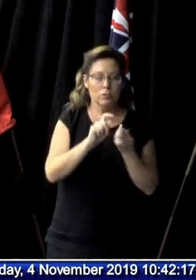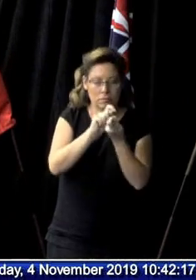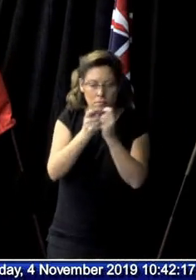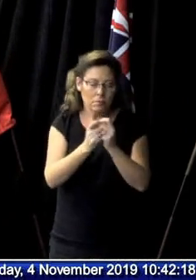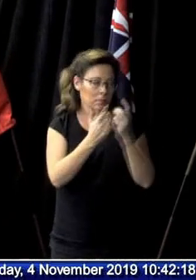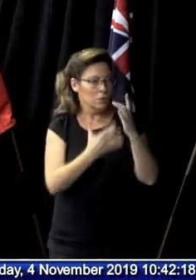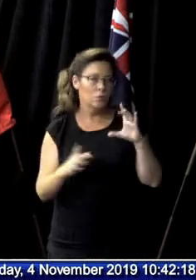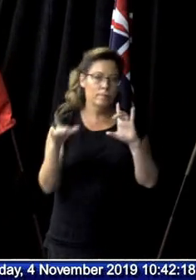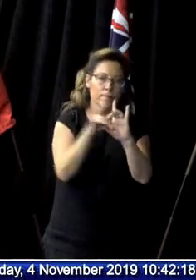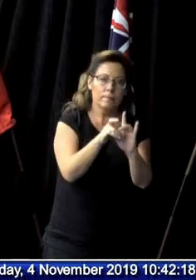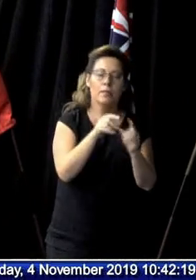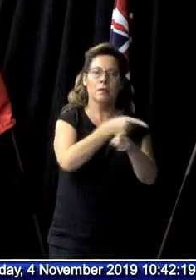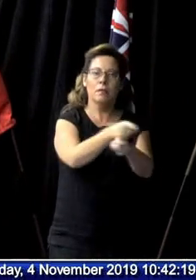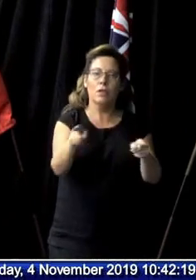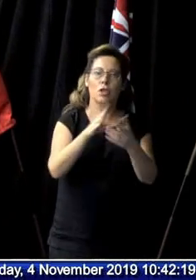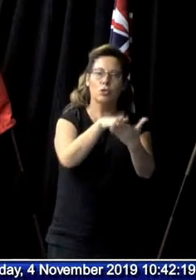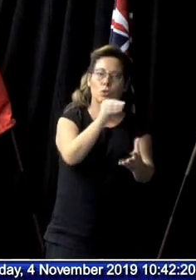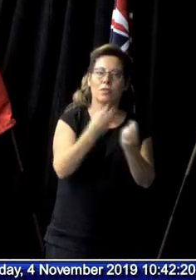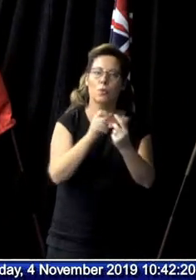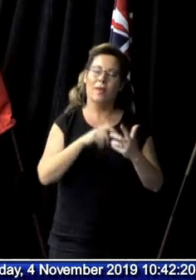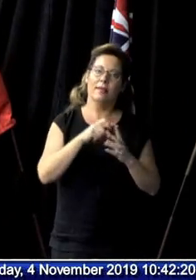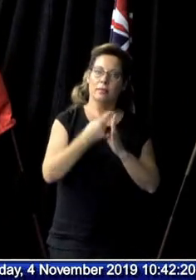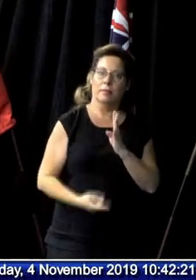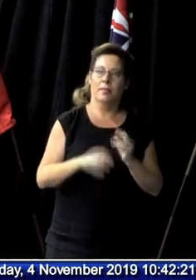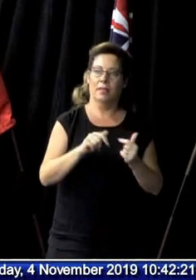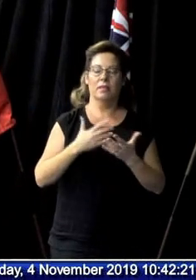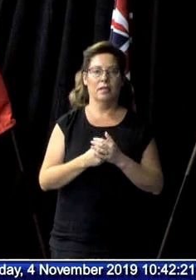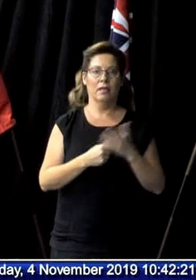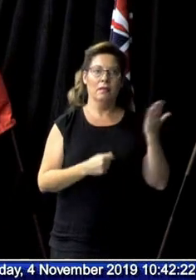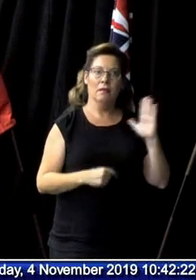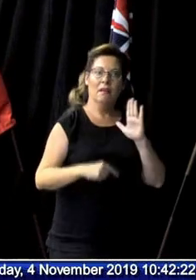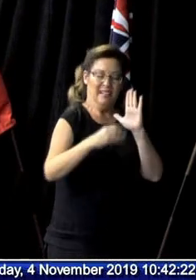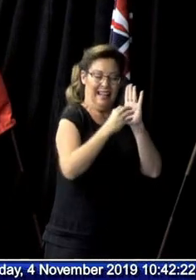However, the right to inclusive education recognised by Article 24 is generally